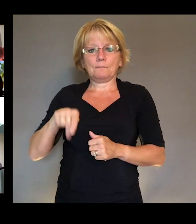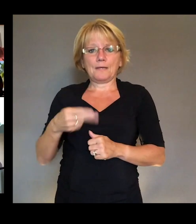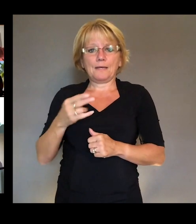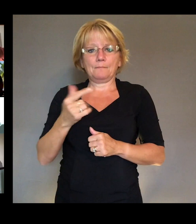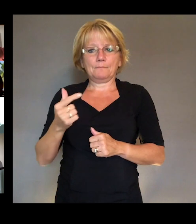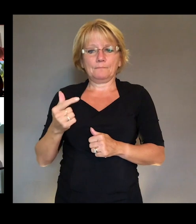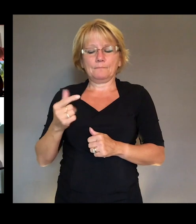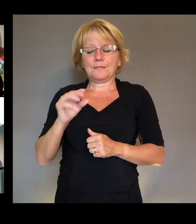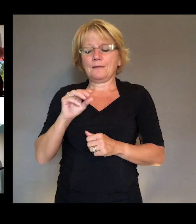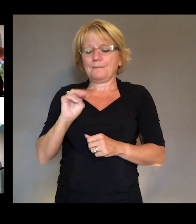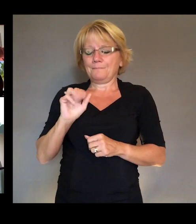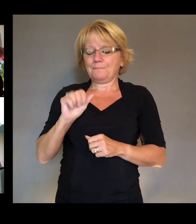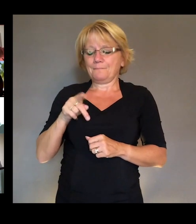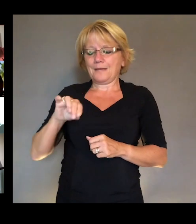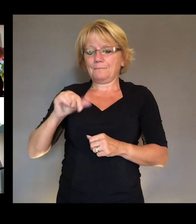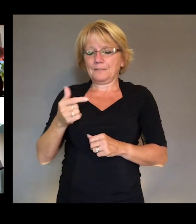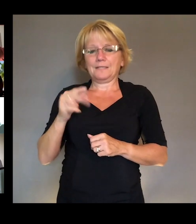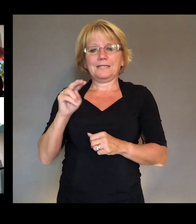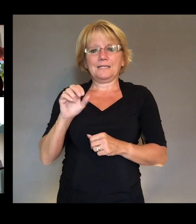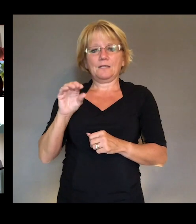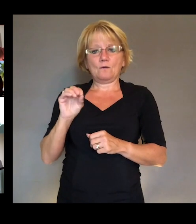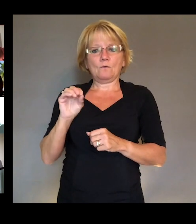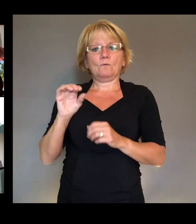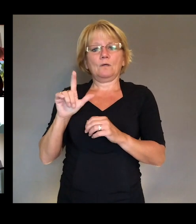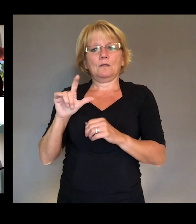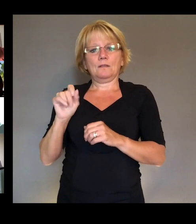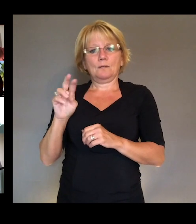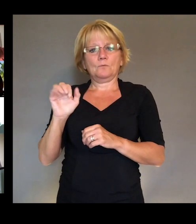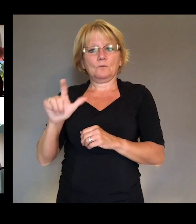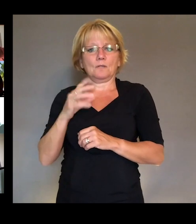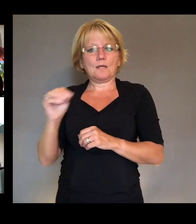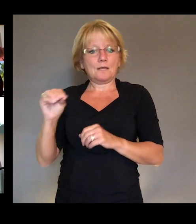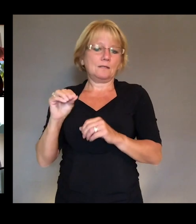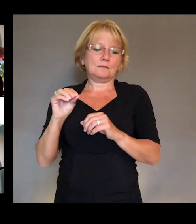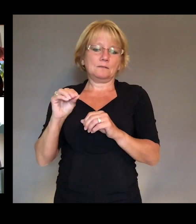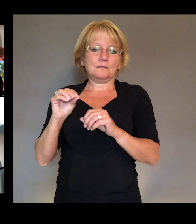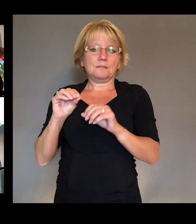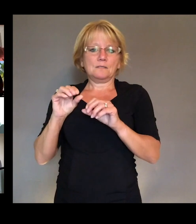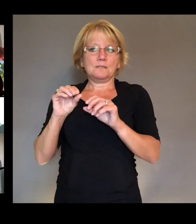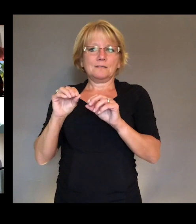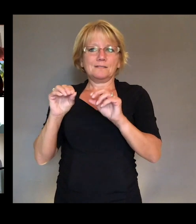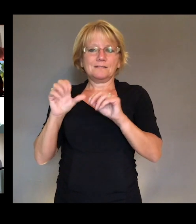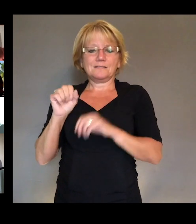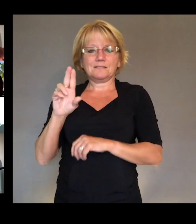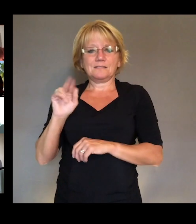Neal, liberal educational discourses, and subjectivity. So welcome Dr Atansy